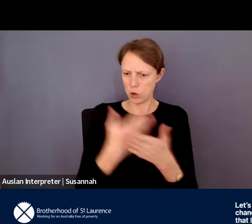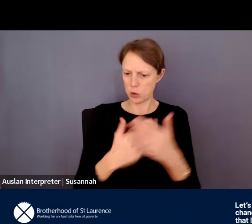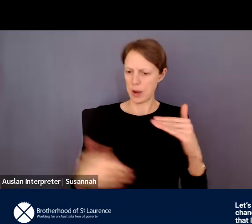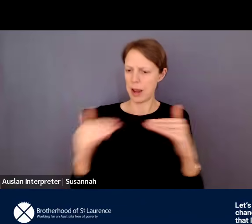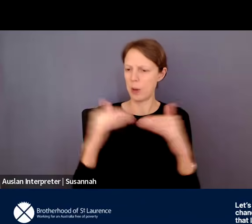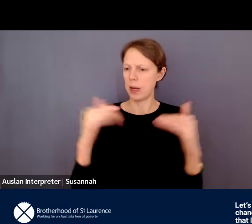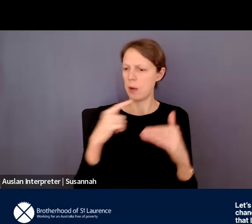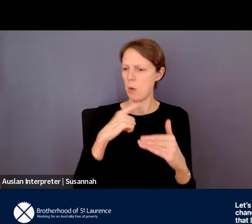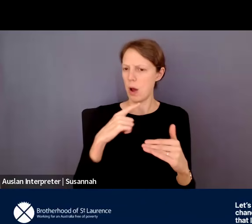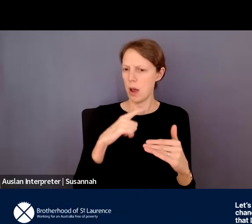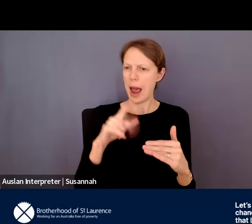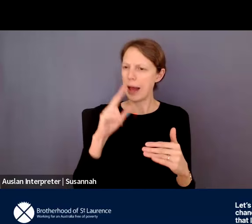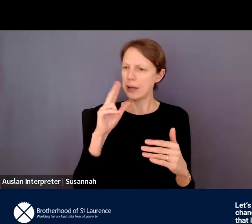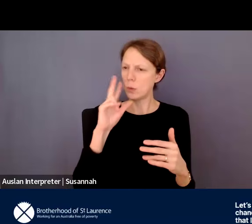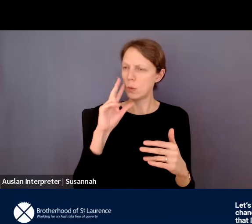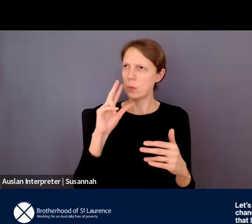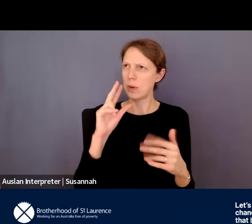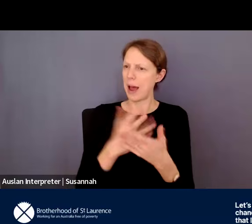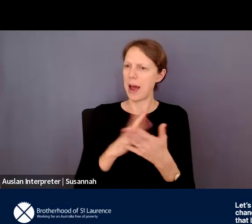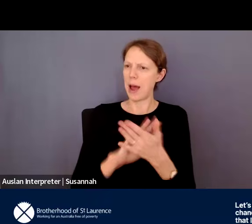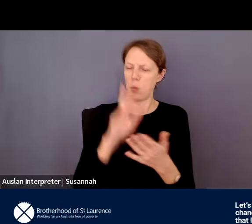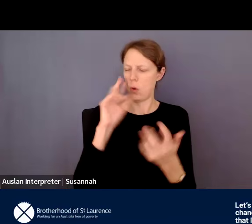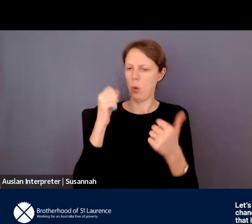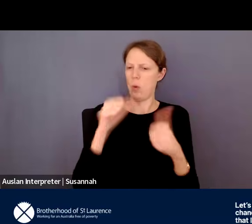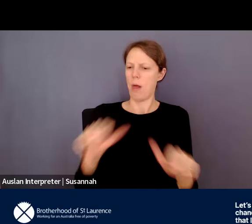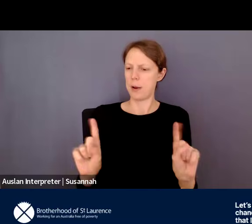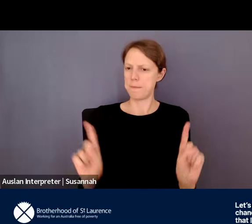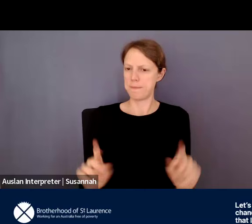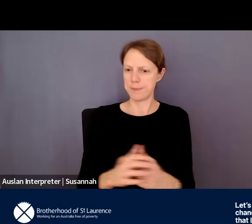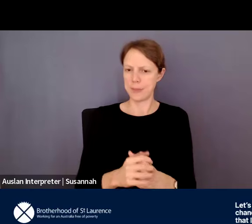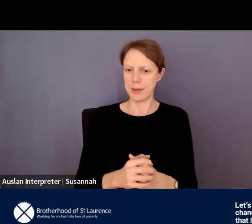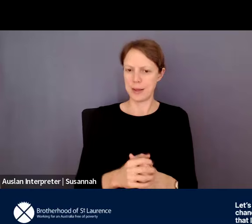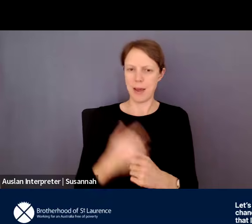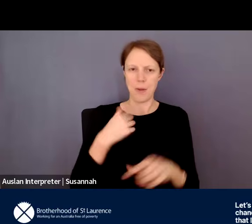Thanks so much, and I just also want to note I'm on the land of the Wurundjeri people as well